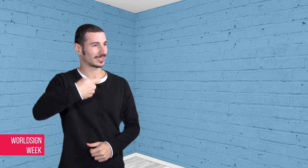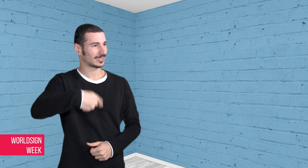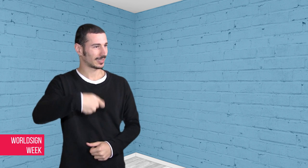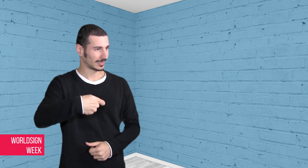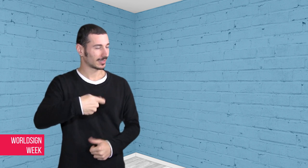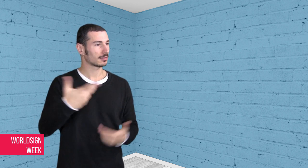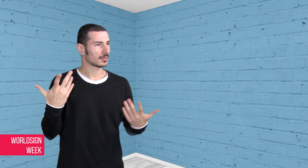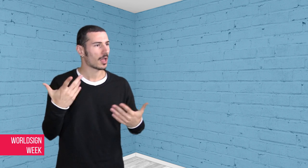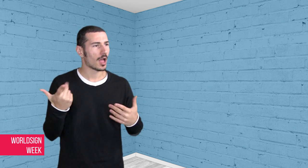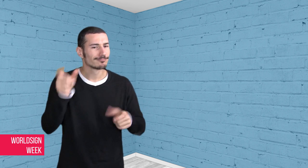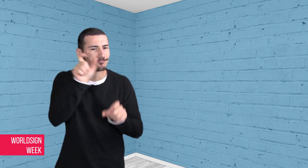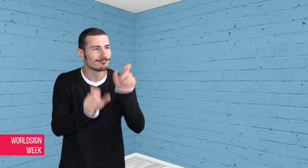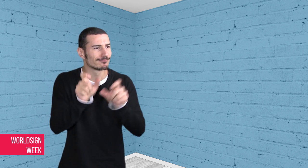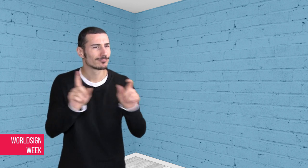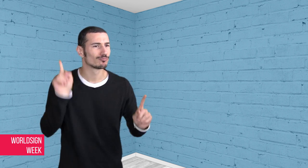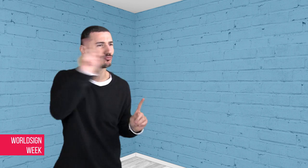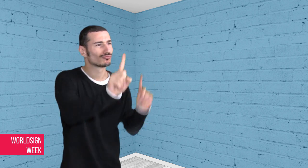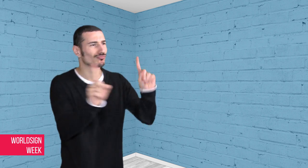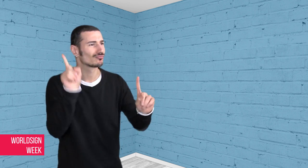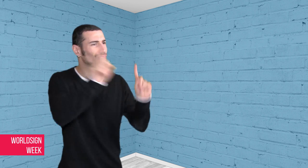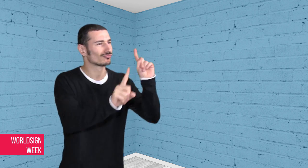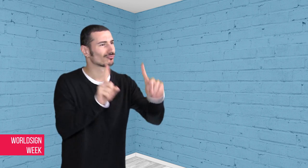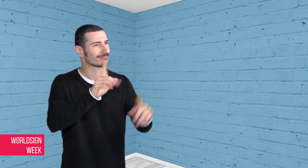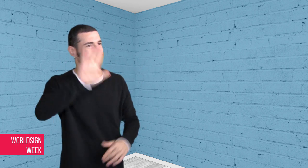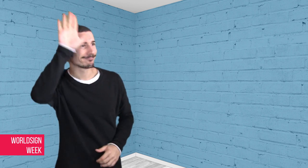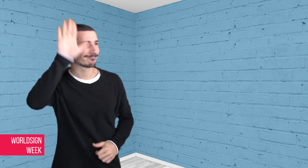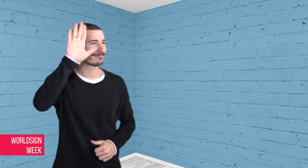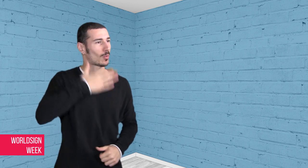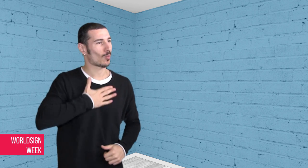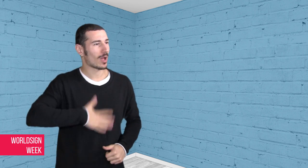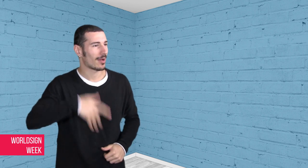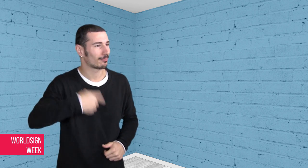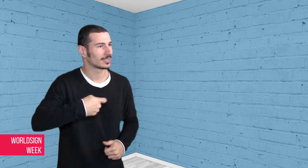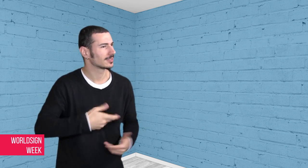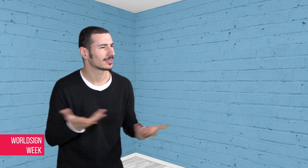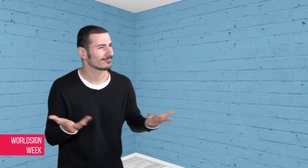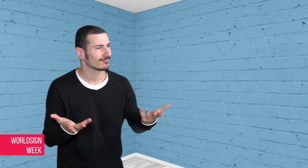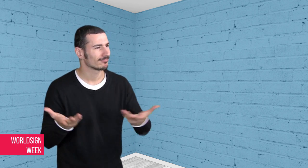Who will be running for it?